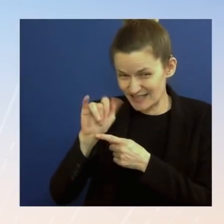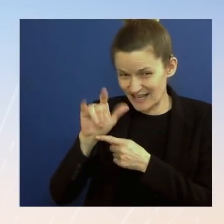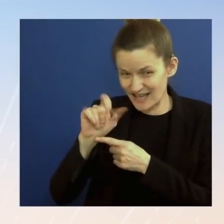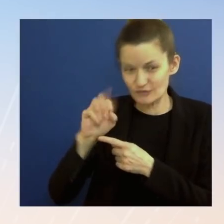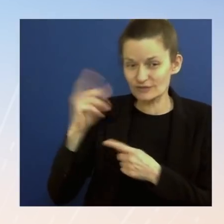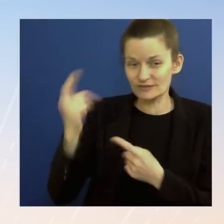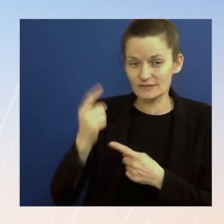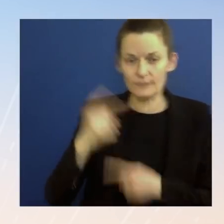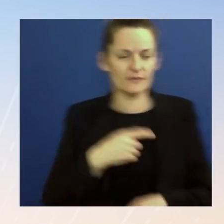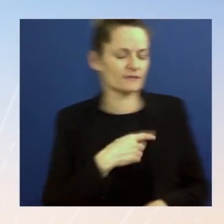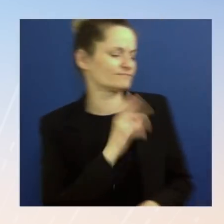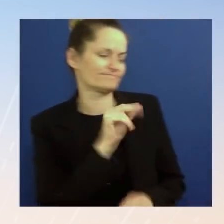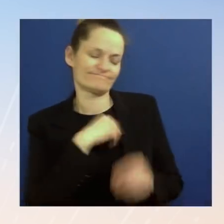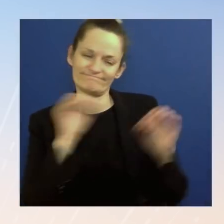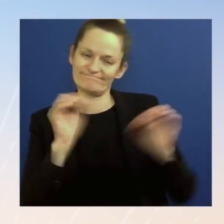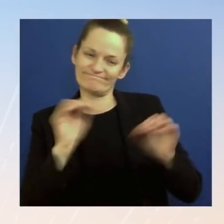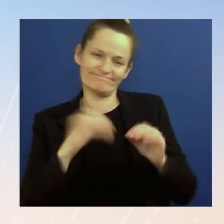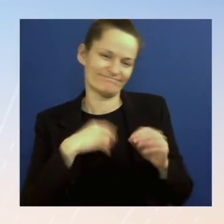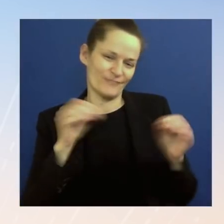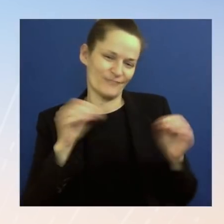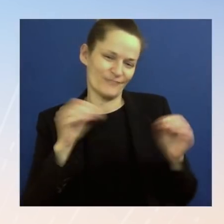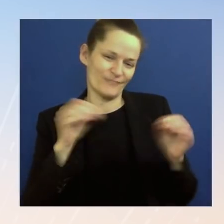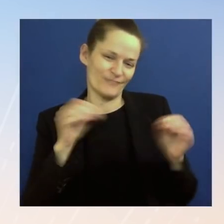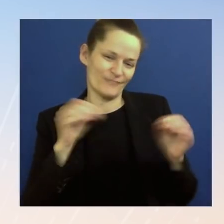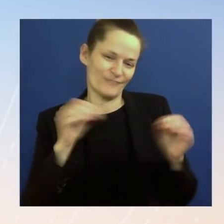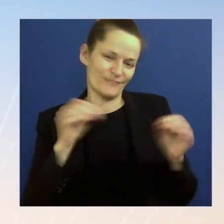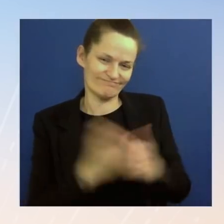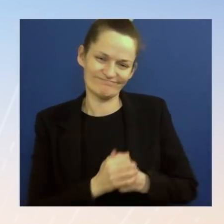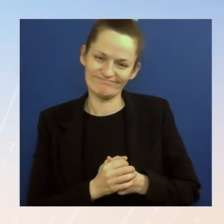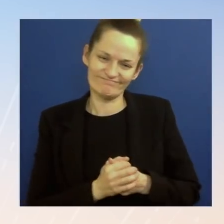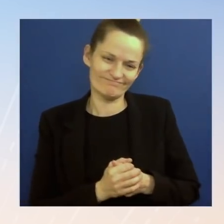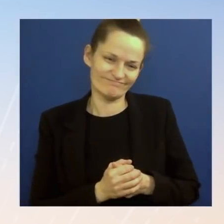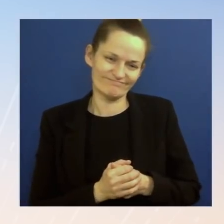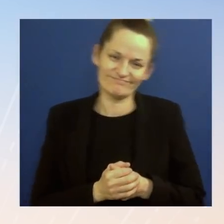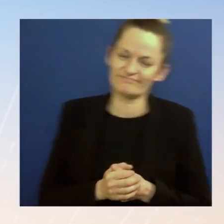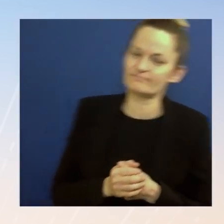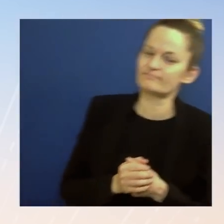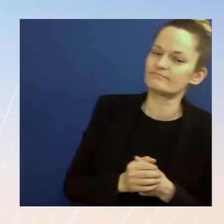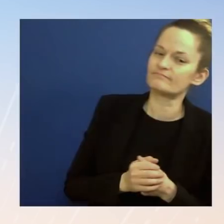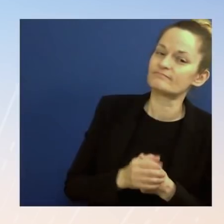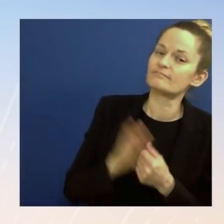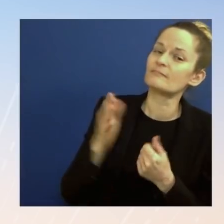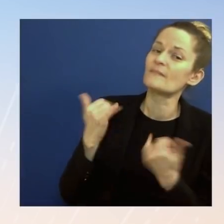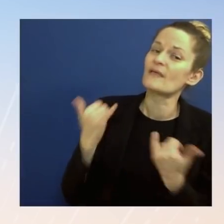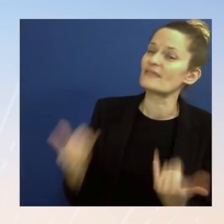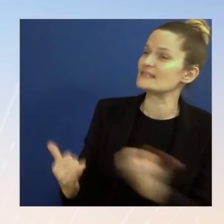President Zelenskyy of Ukraine -- Ms. Psaki: Yeah. The Press: -- will be delivering an address to the full House and Senate on Wednesday morning.